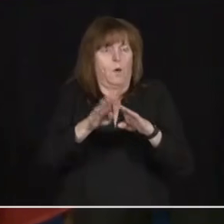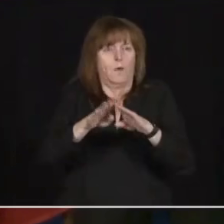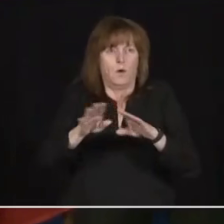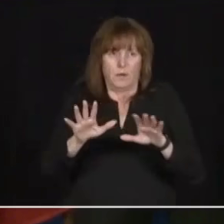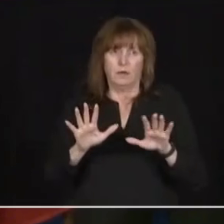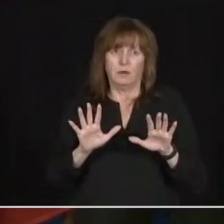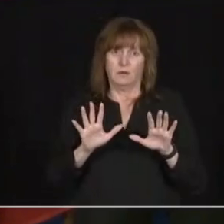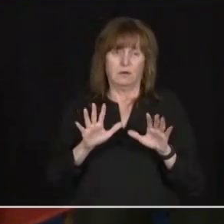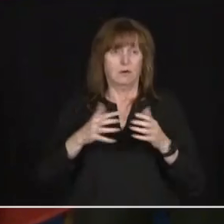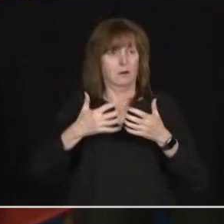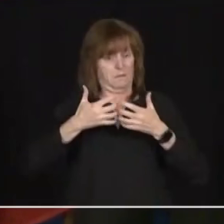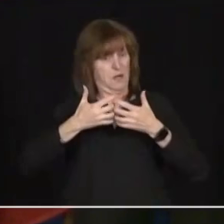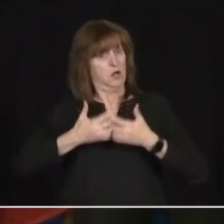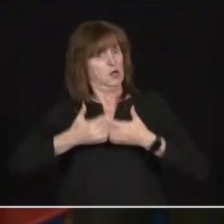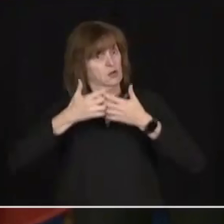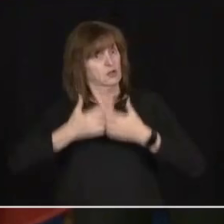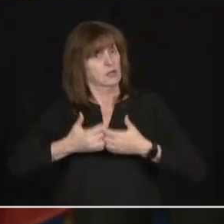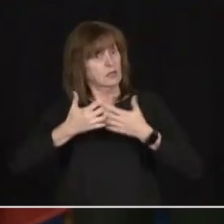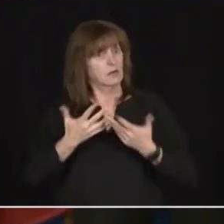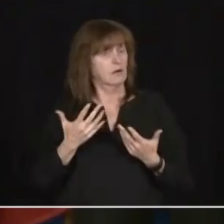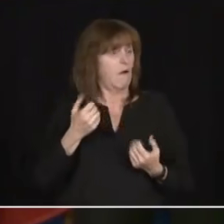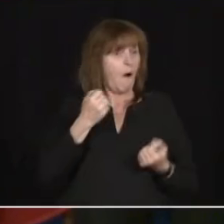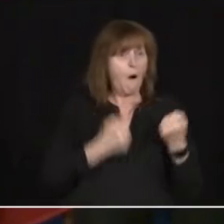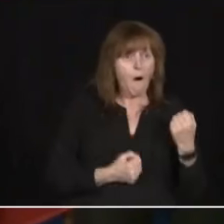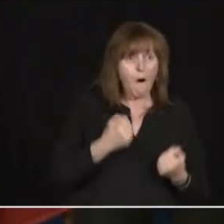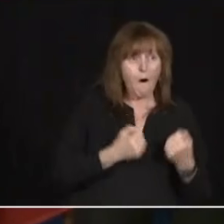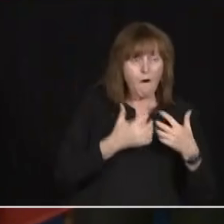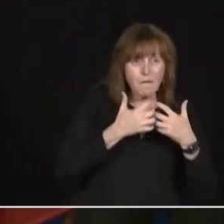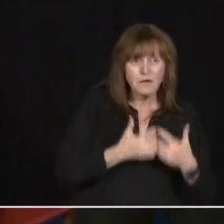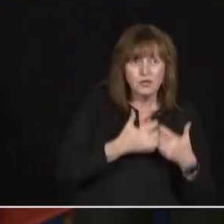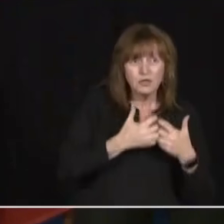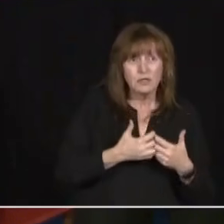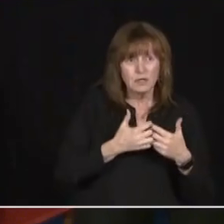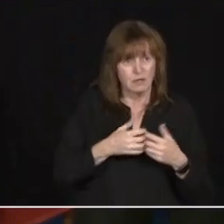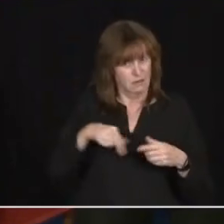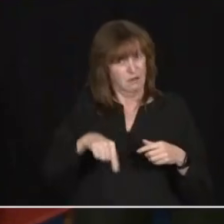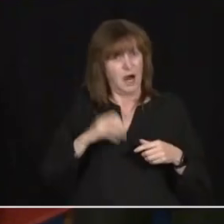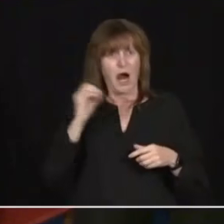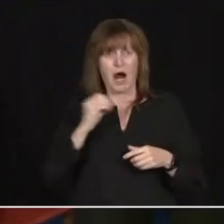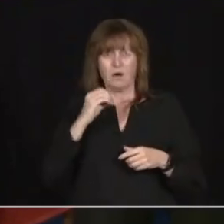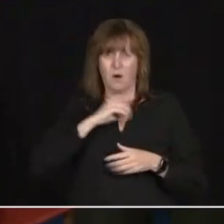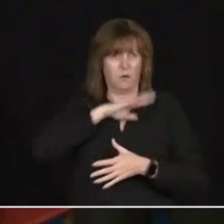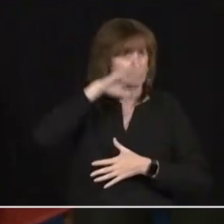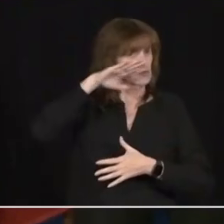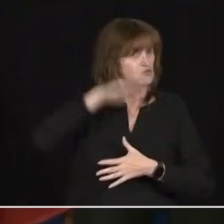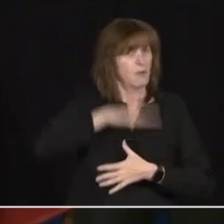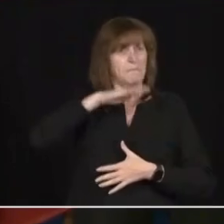auto sector. We know that COVID-19 and the